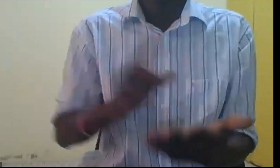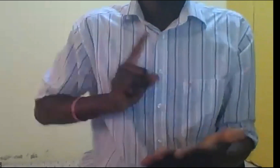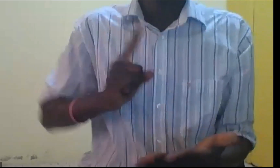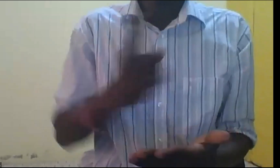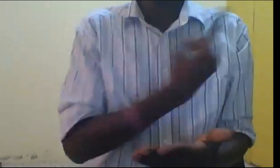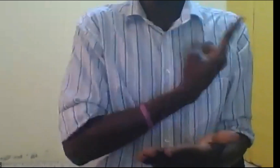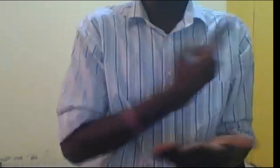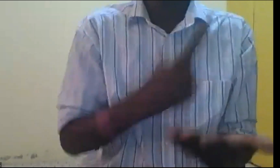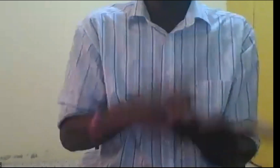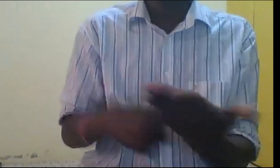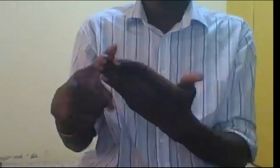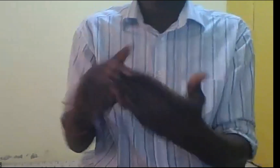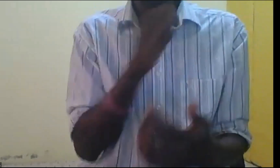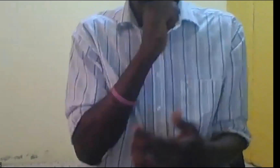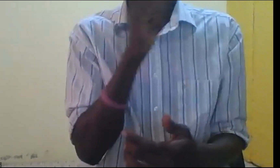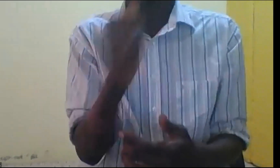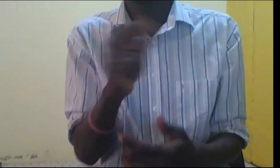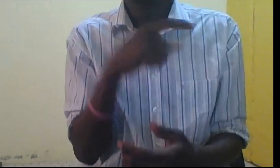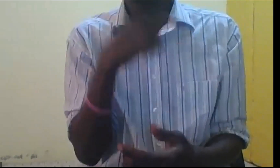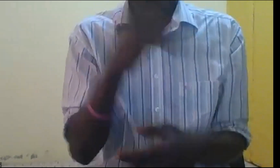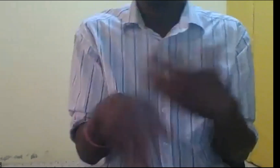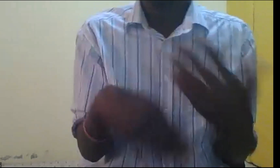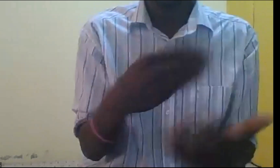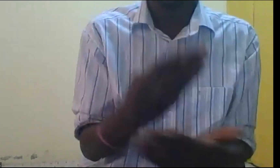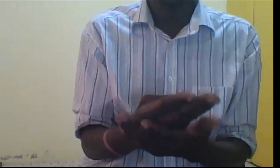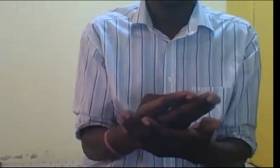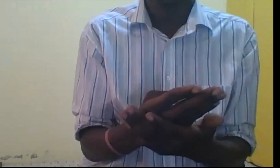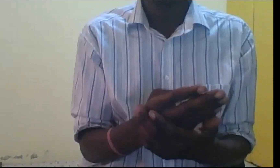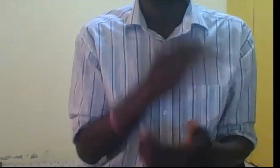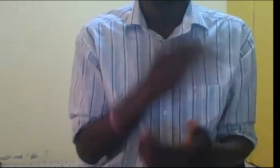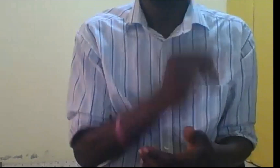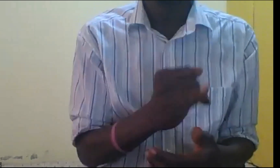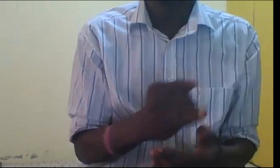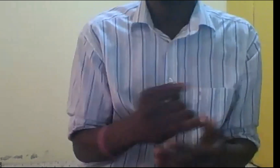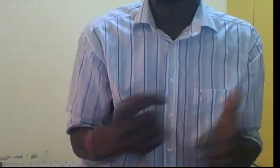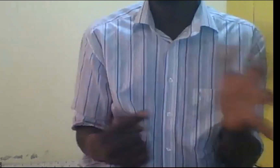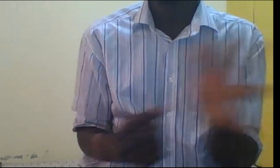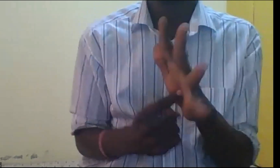I did not exhaust all, but I think part of is he, as a Phd. In other people's presentations.